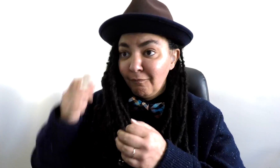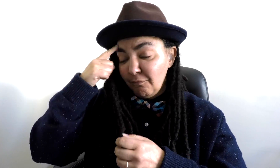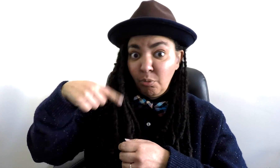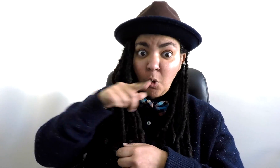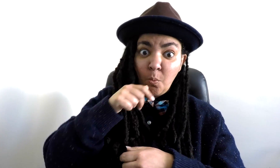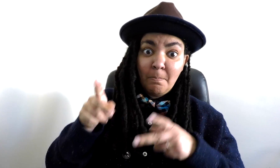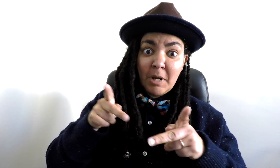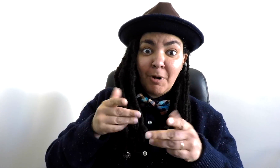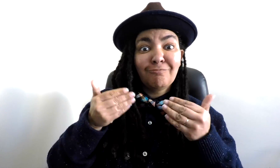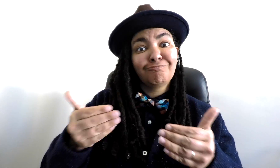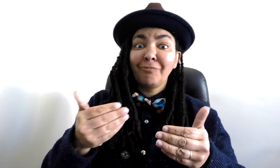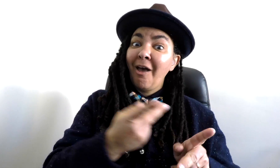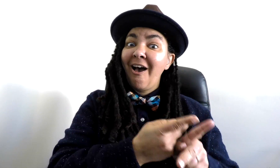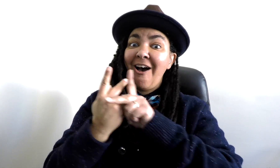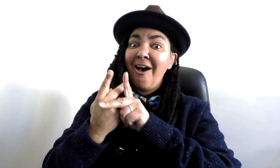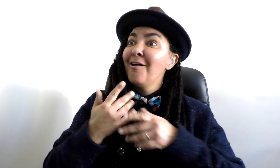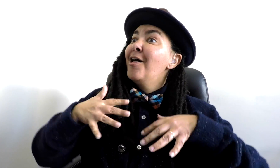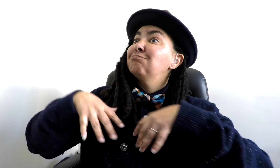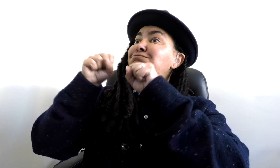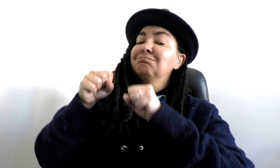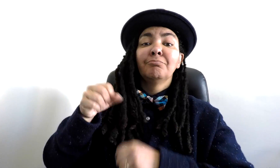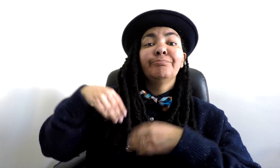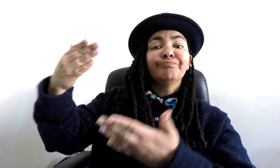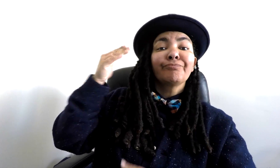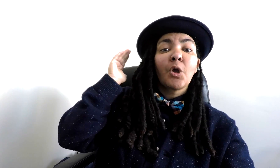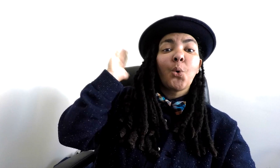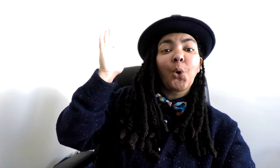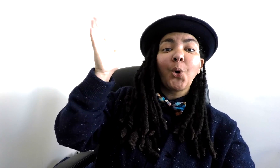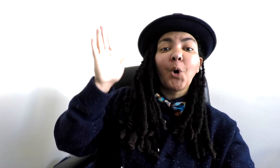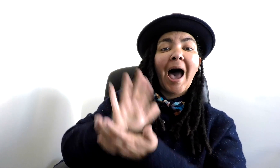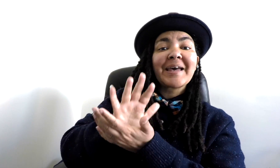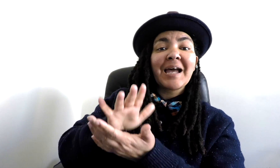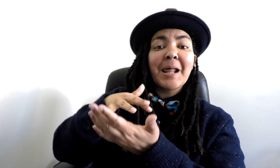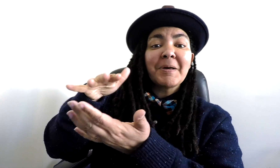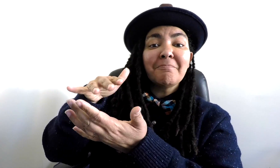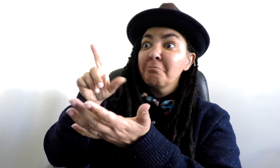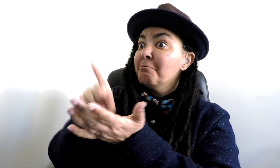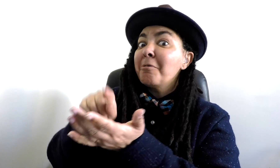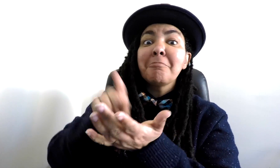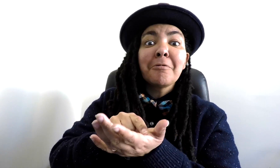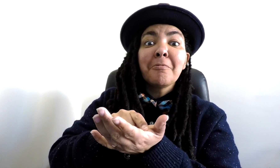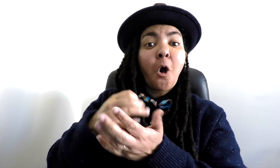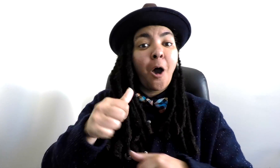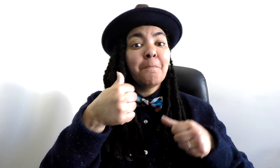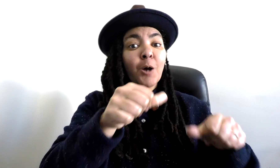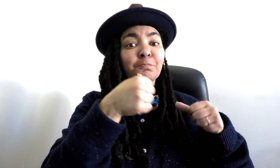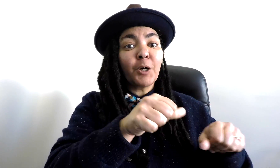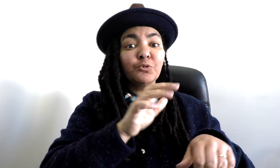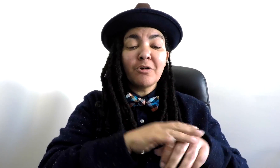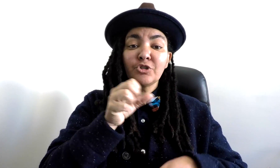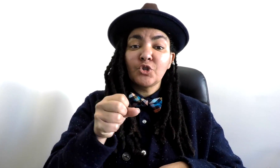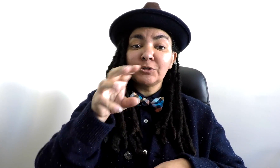either based on their academic talks/papers or posts on social media.